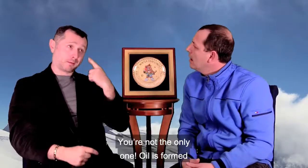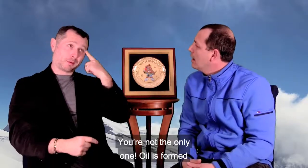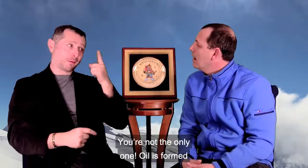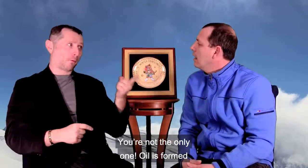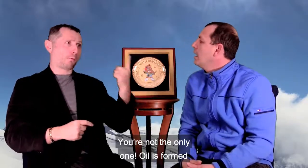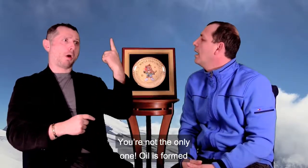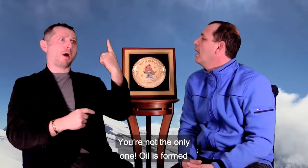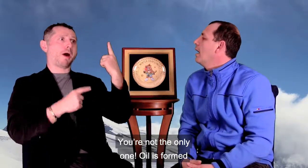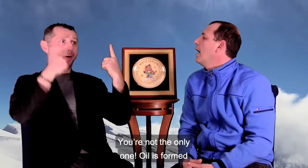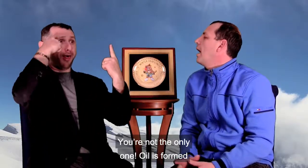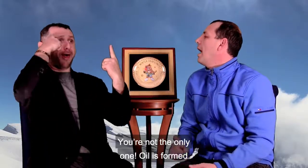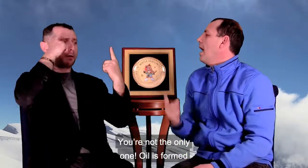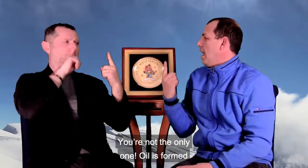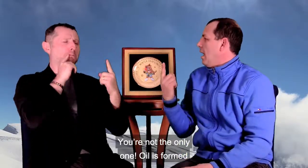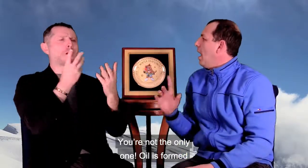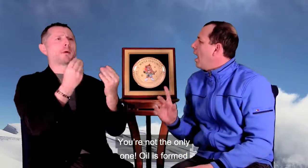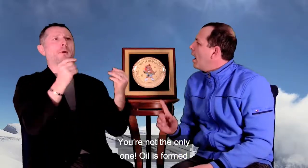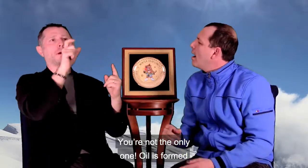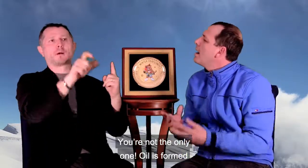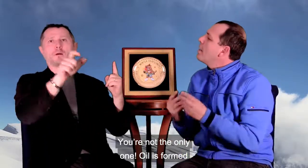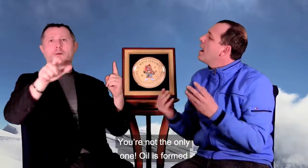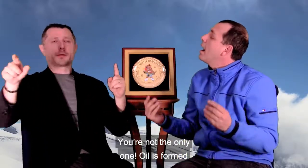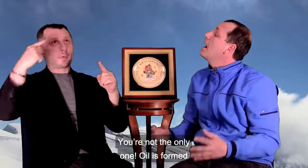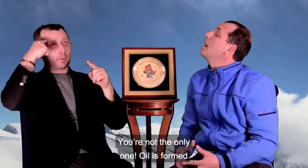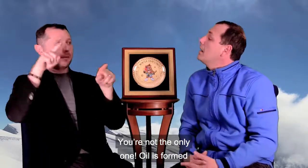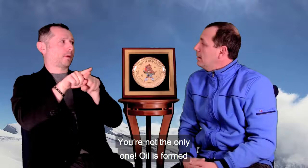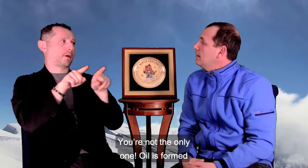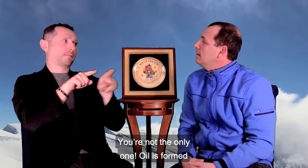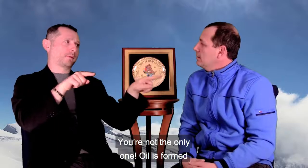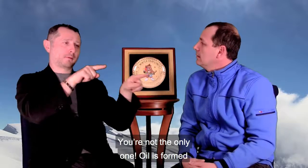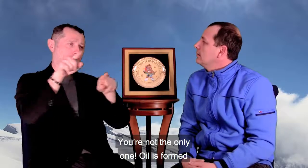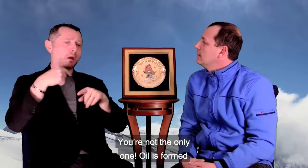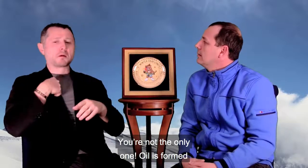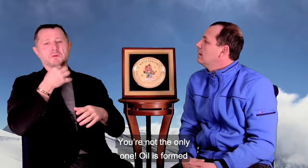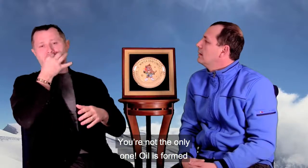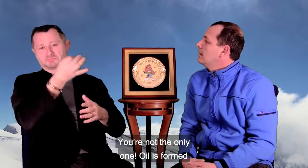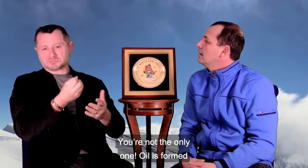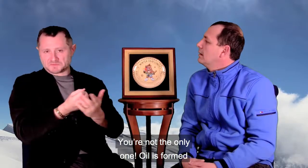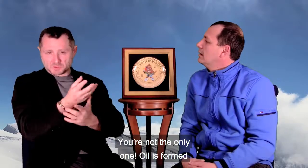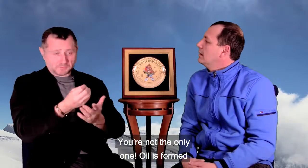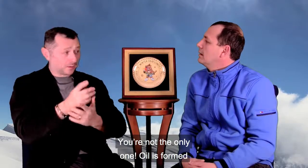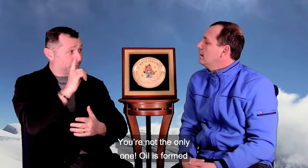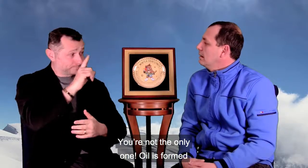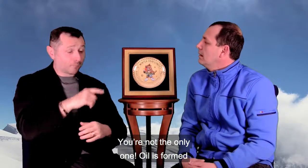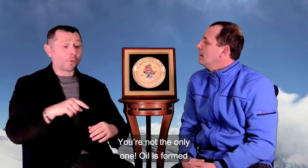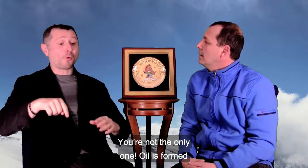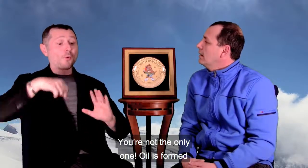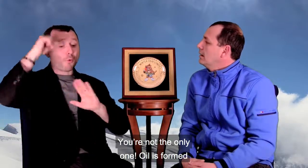You’re not the only one! Oil is formed